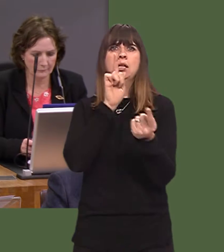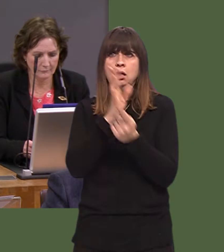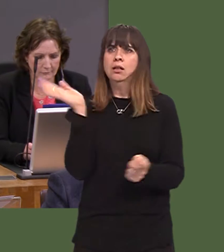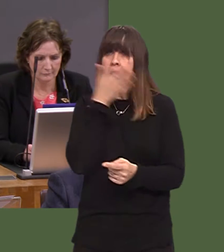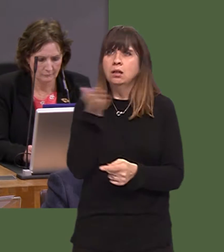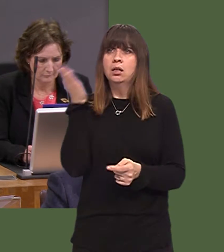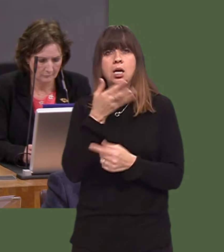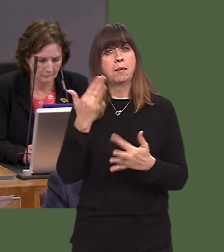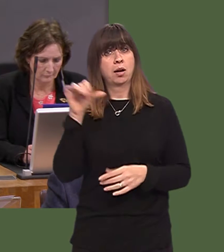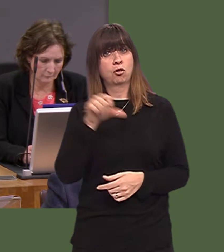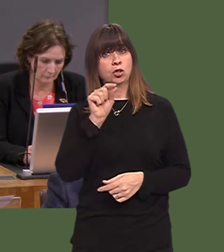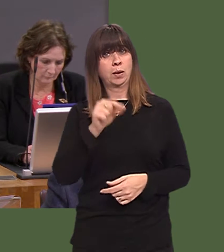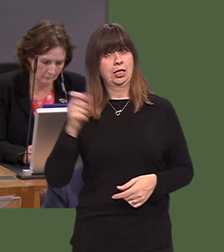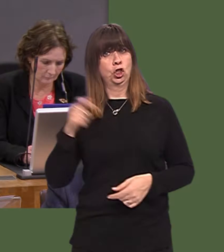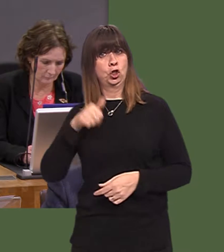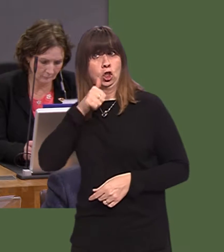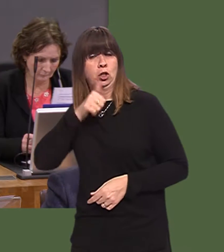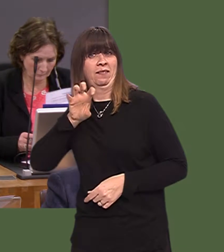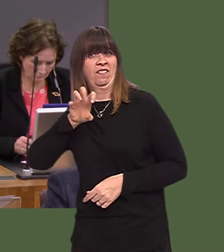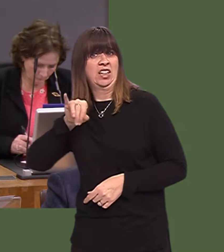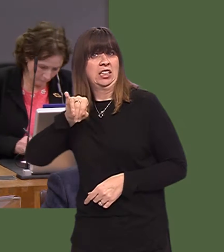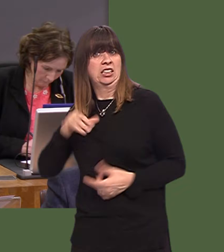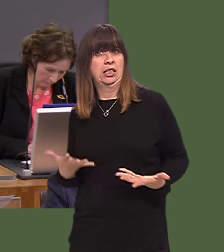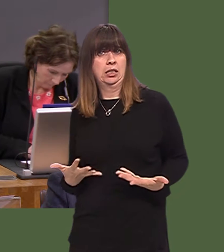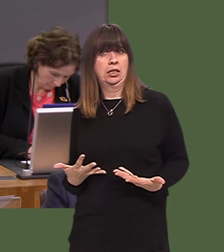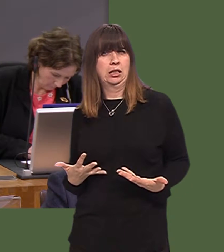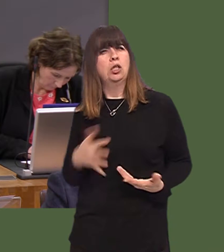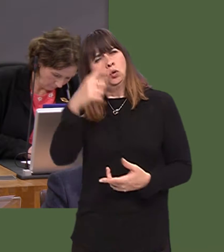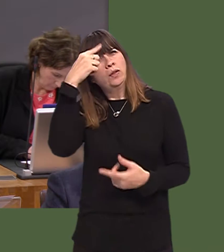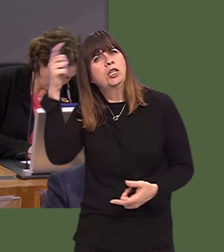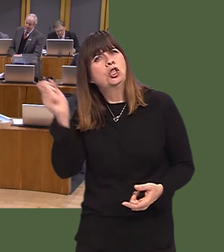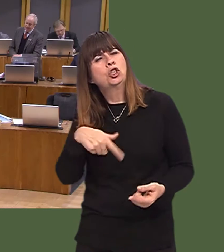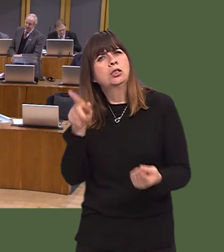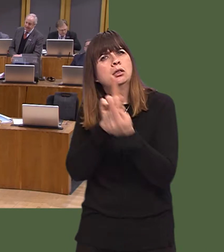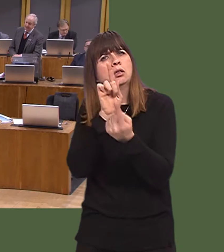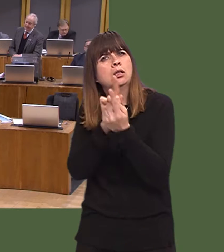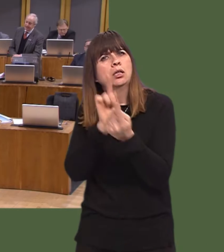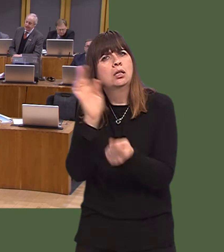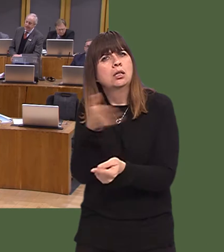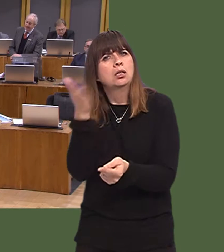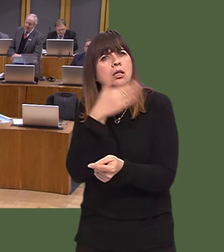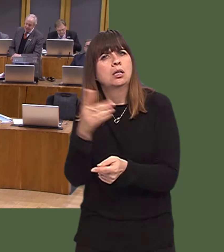Exactly how many does he think is reasonable for doctors to see in a session and how does